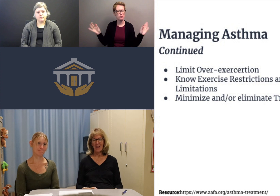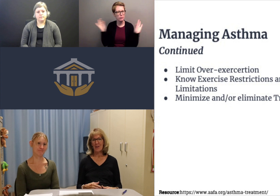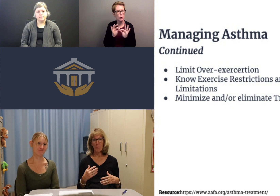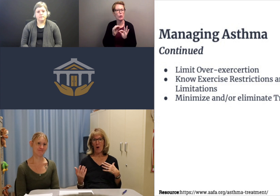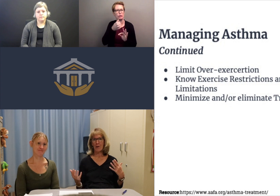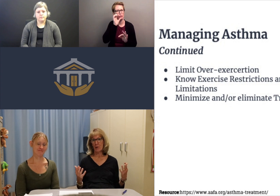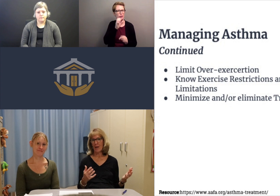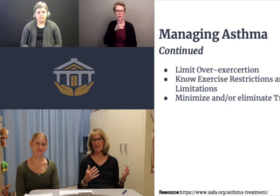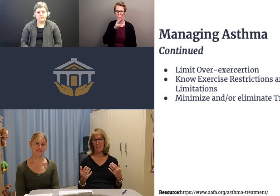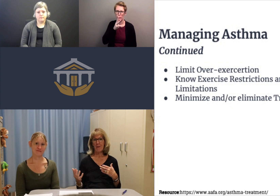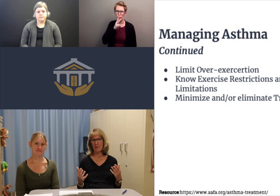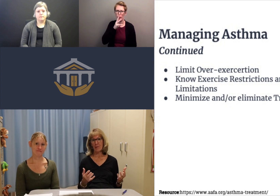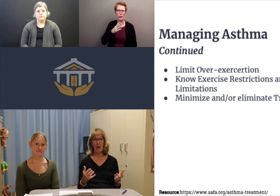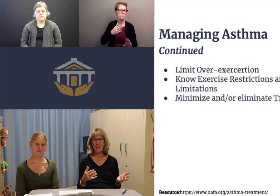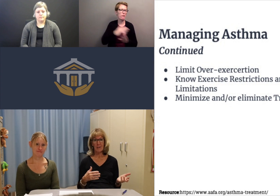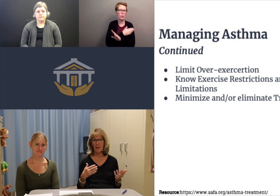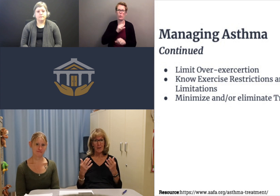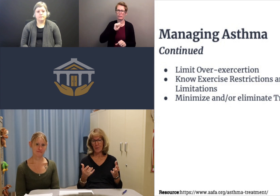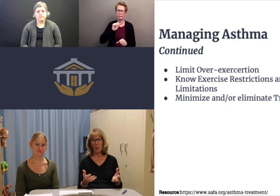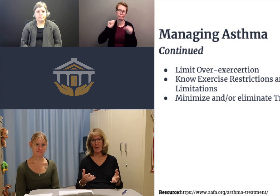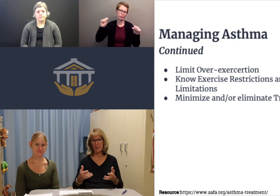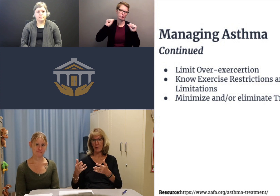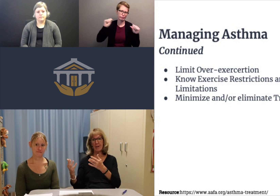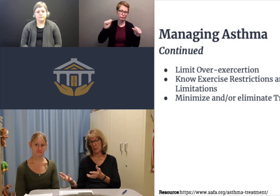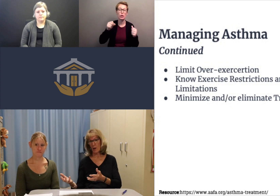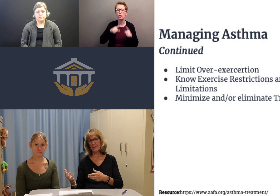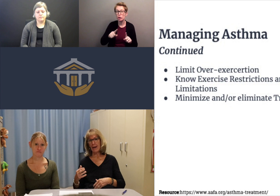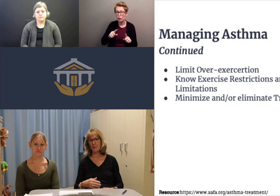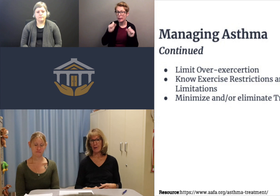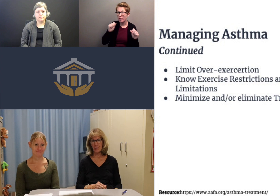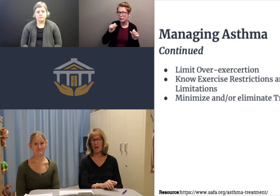you know, prior to any type of exercise. Either during exercise as well as after exercise.